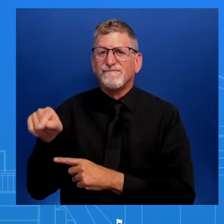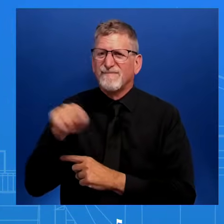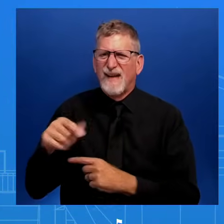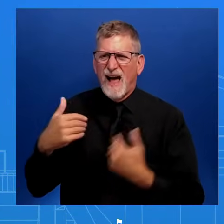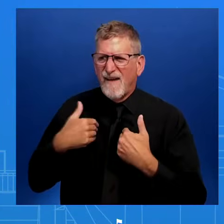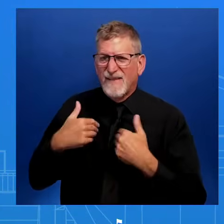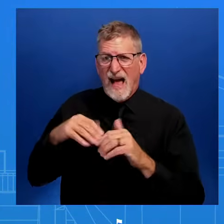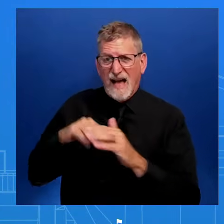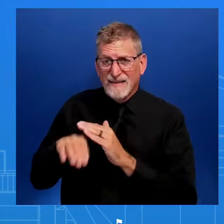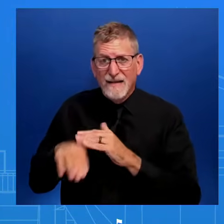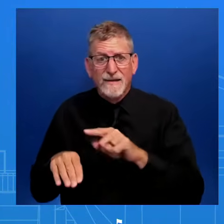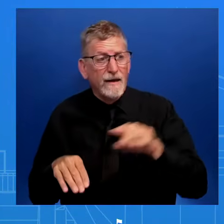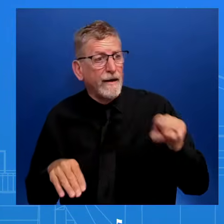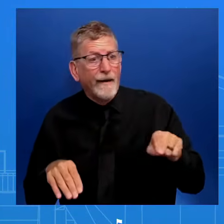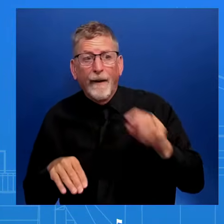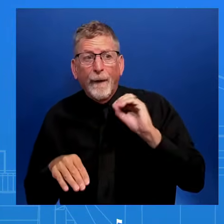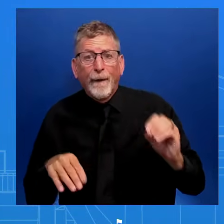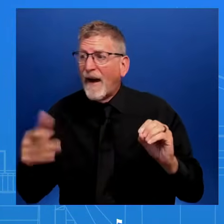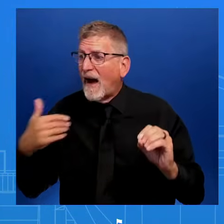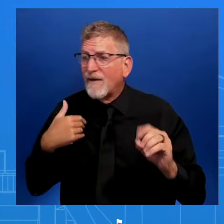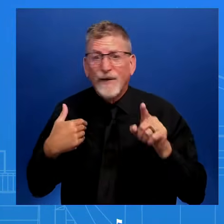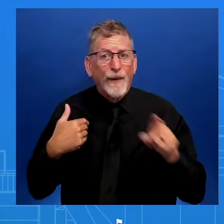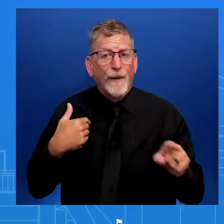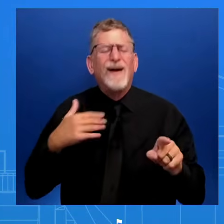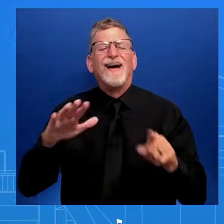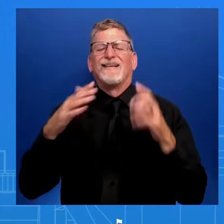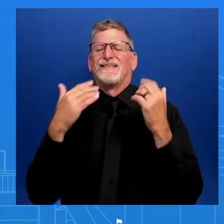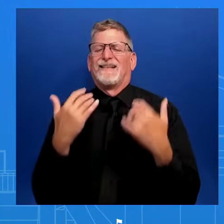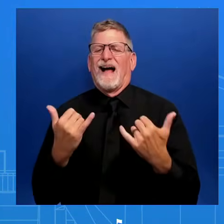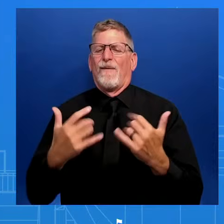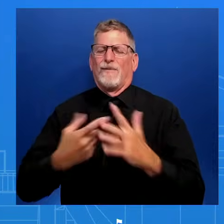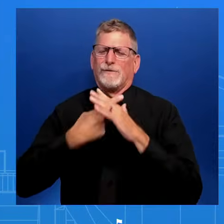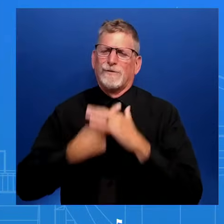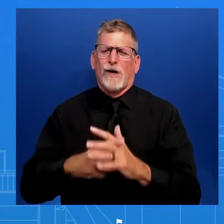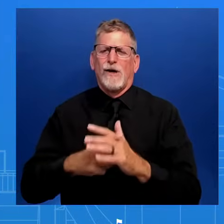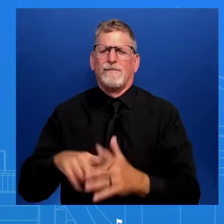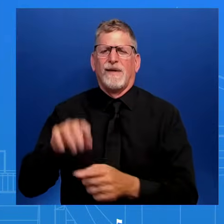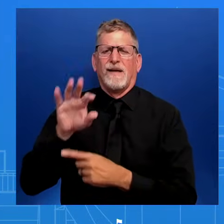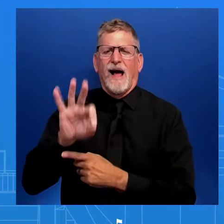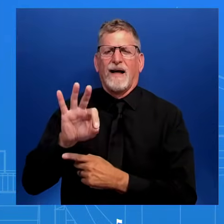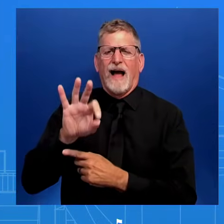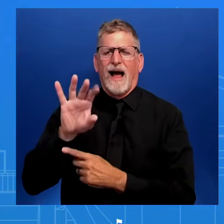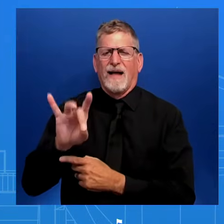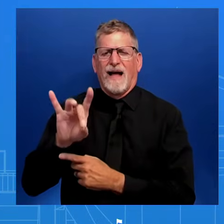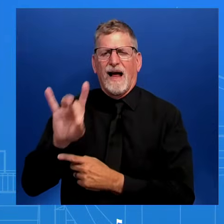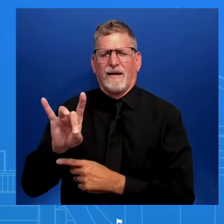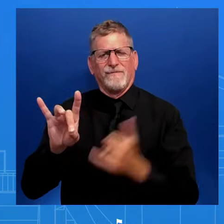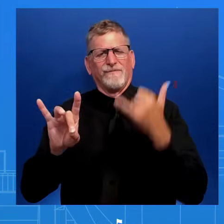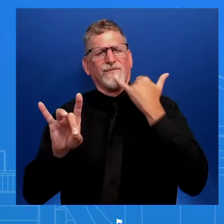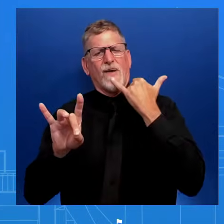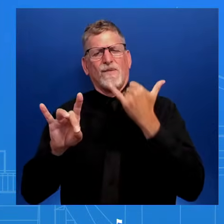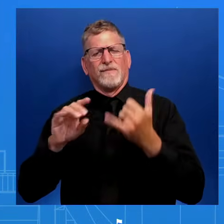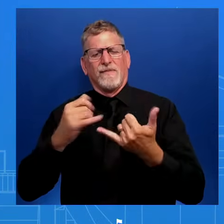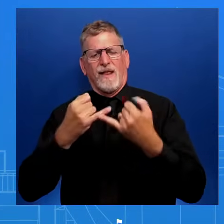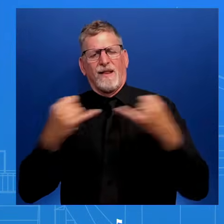"A handful of donation to some countries cannot replace" -- "it cannot replace the millions and millions of tons of grain export